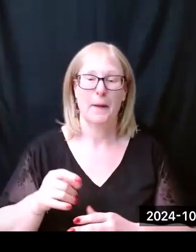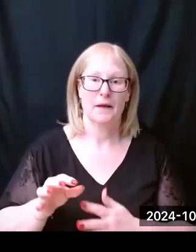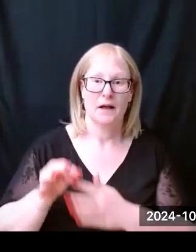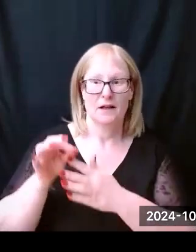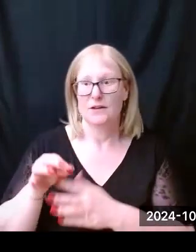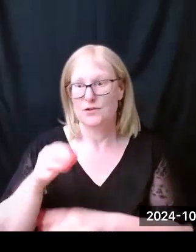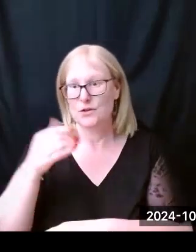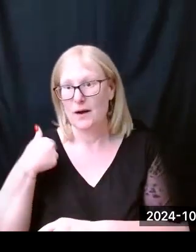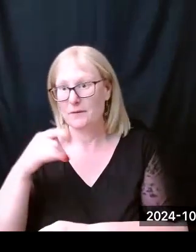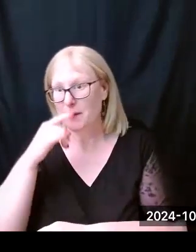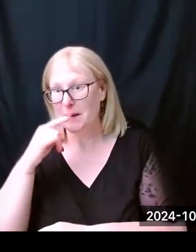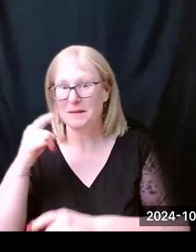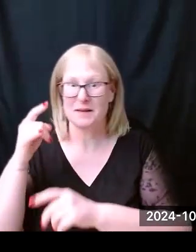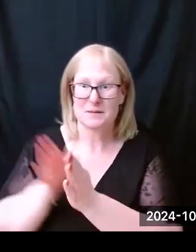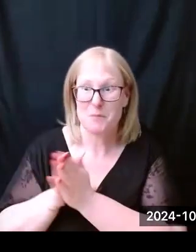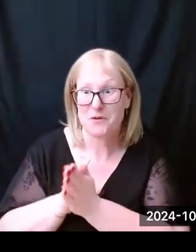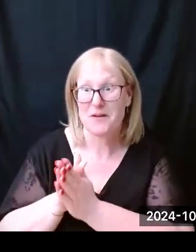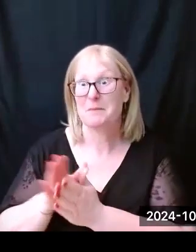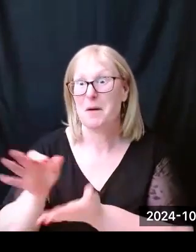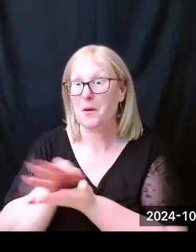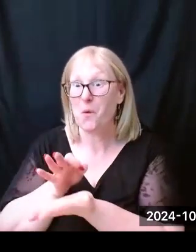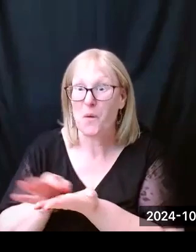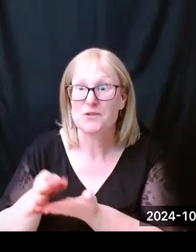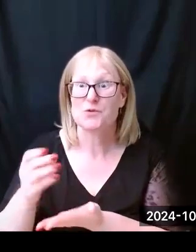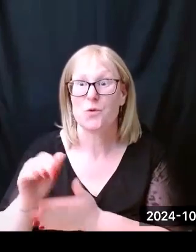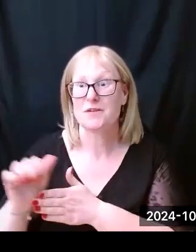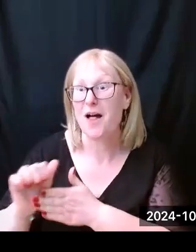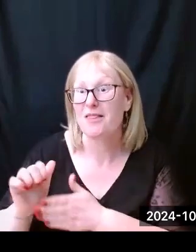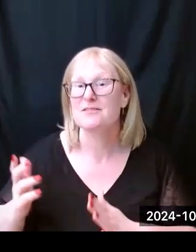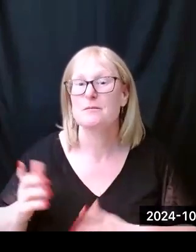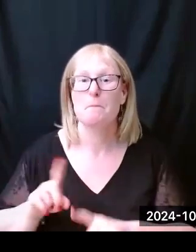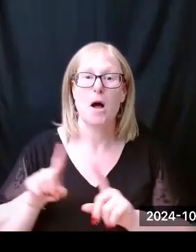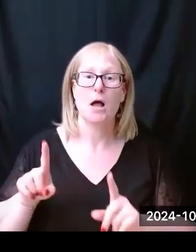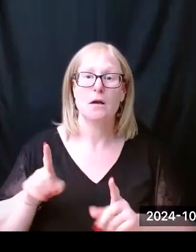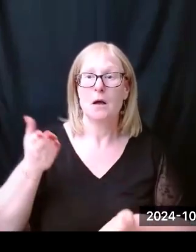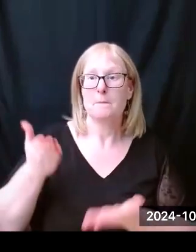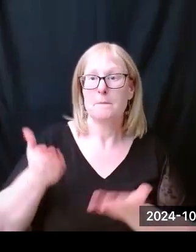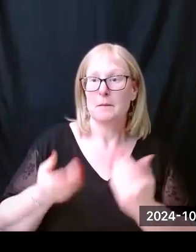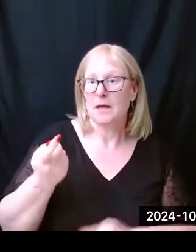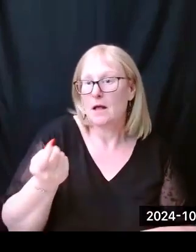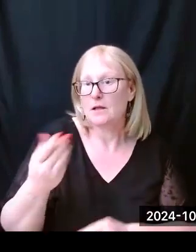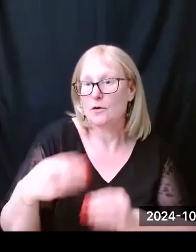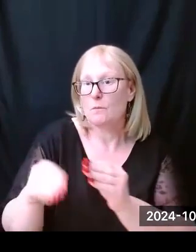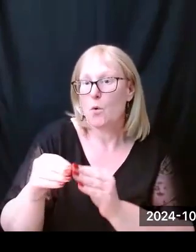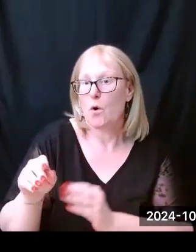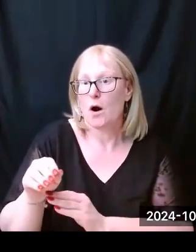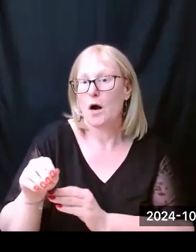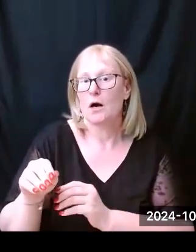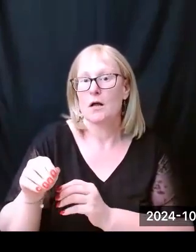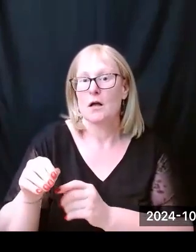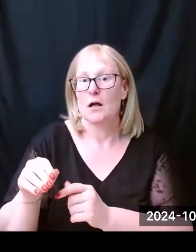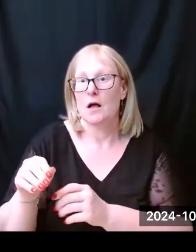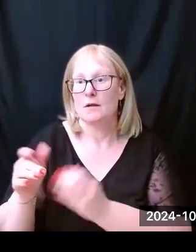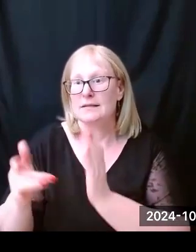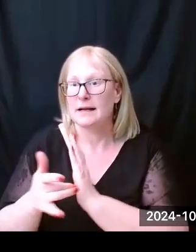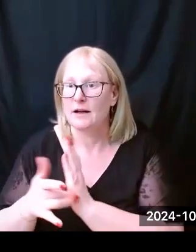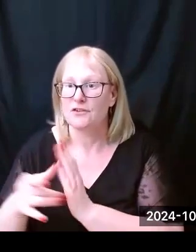by dollar bills or coins or something like that. But it could be a little bit of extra screen time. It could be that we go out for pizza parties on the weekend.